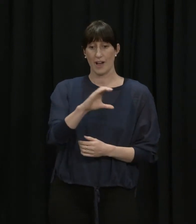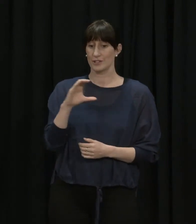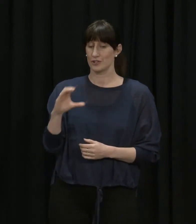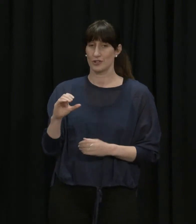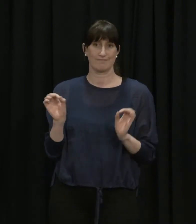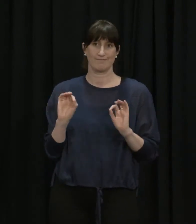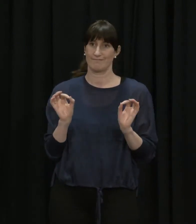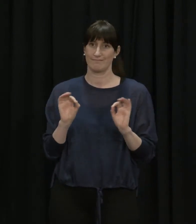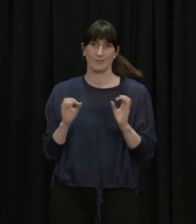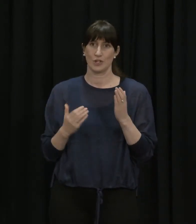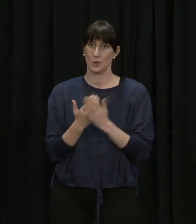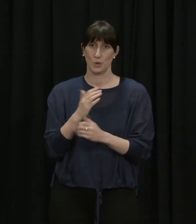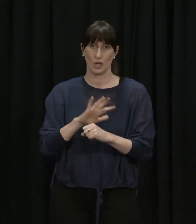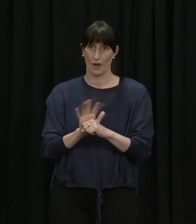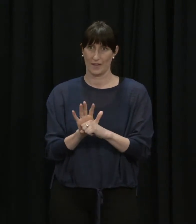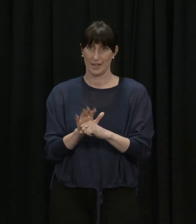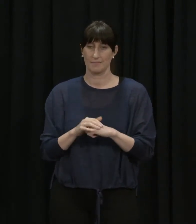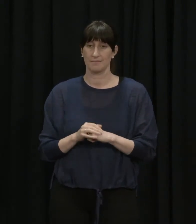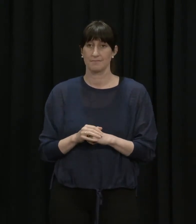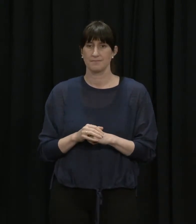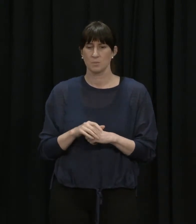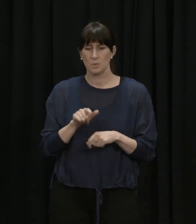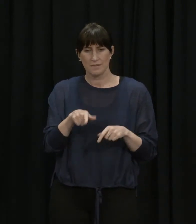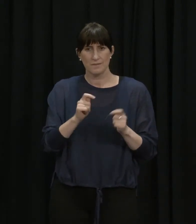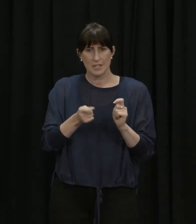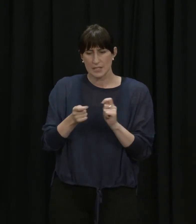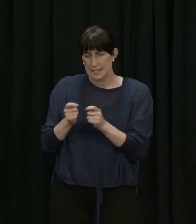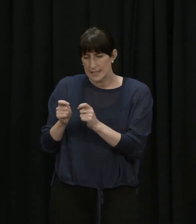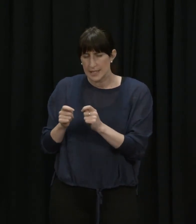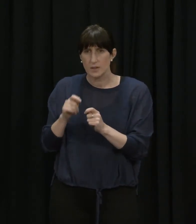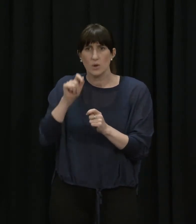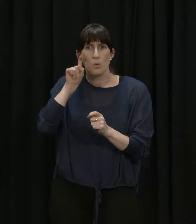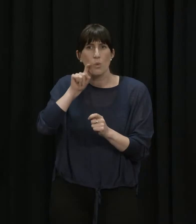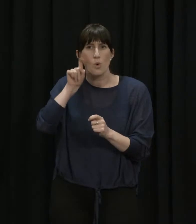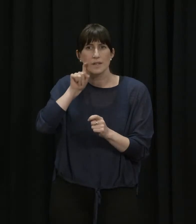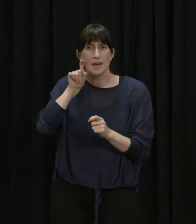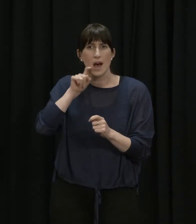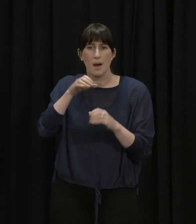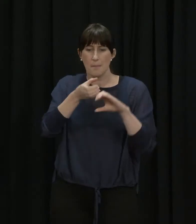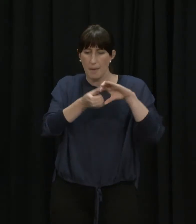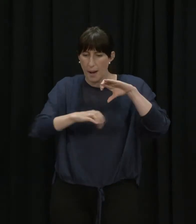please keep an eye on the ministry website for any new locations of interest. We will make those public. No new cases to report in